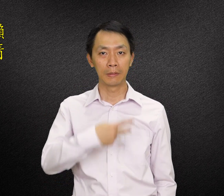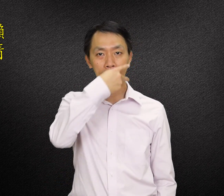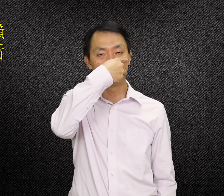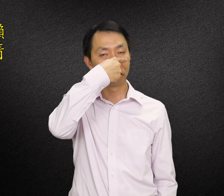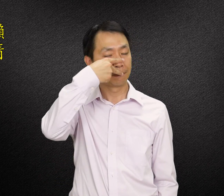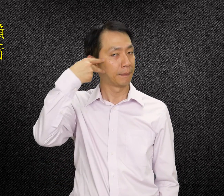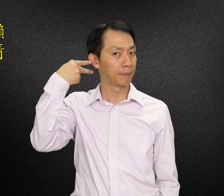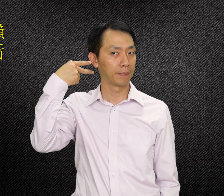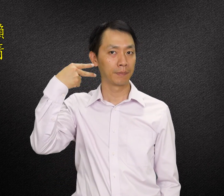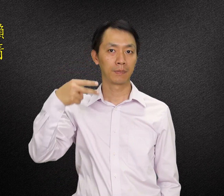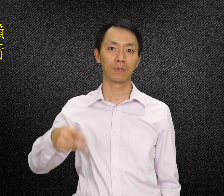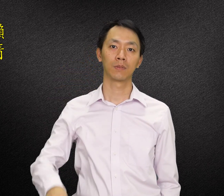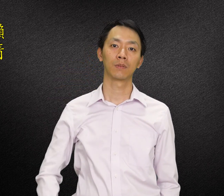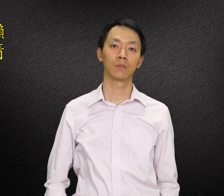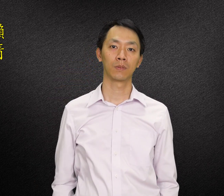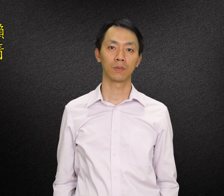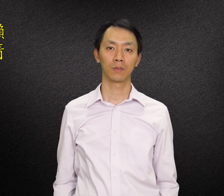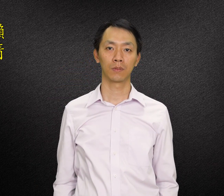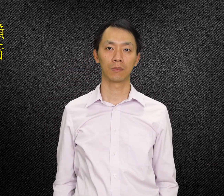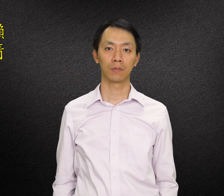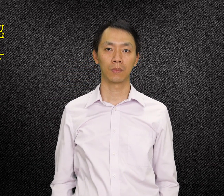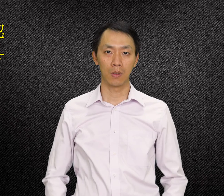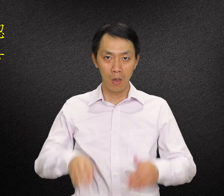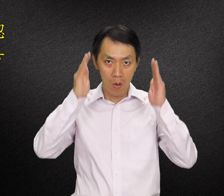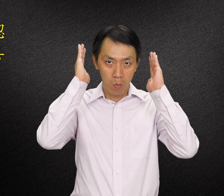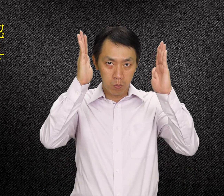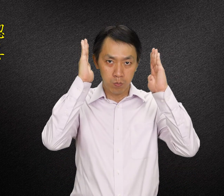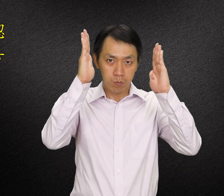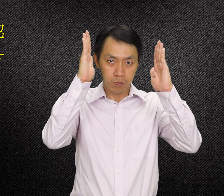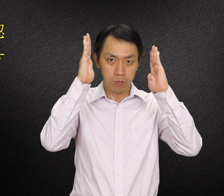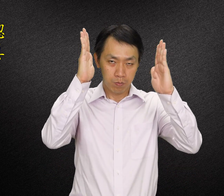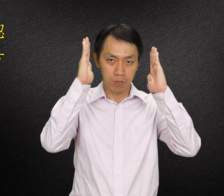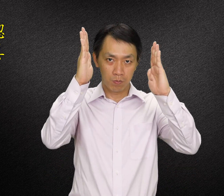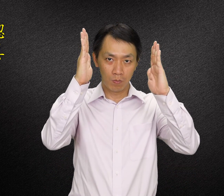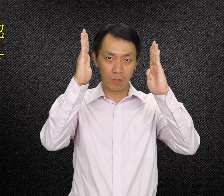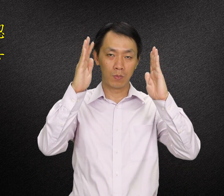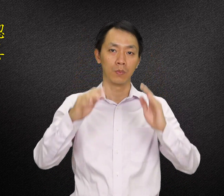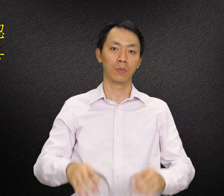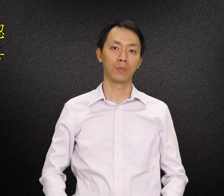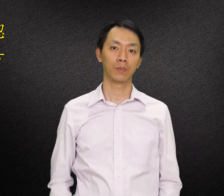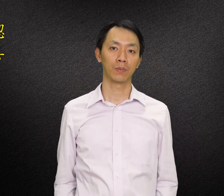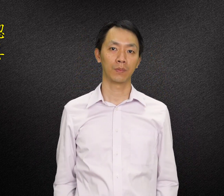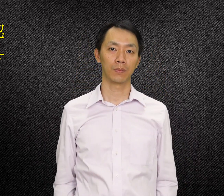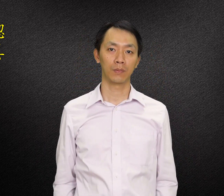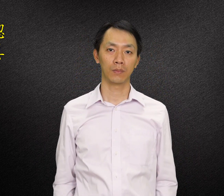lazy earnest